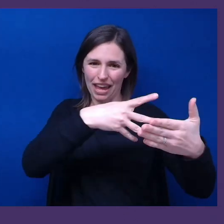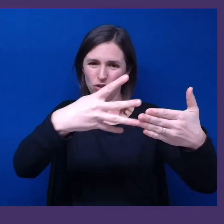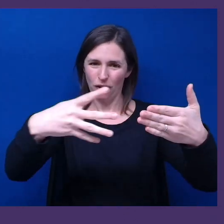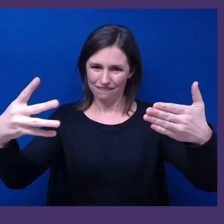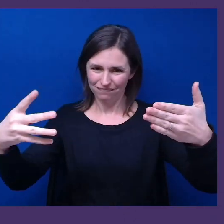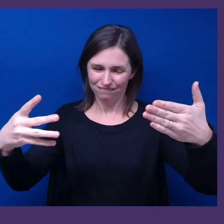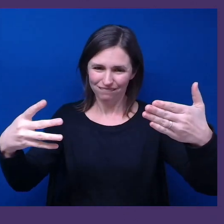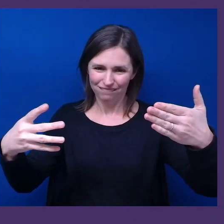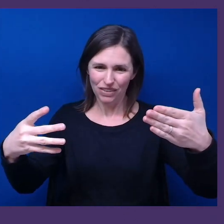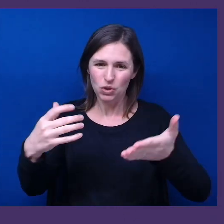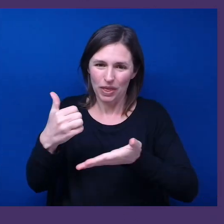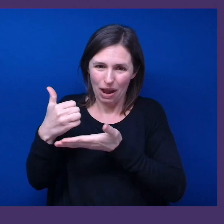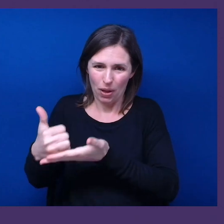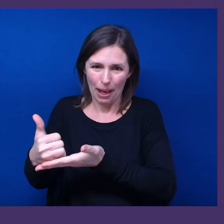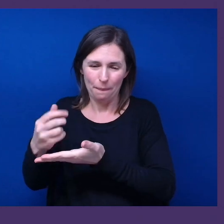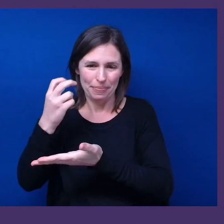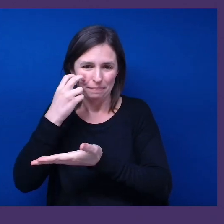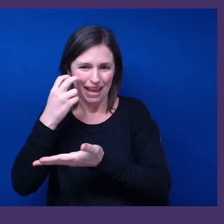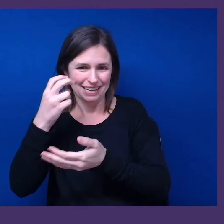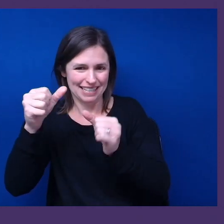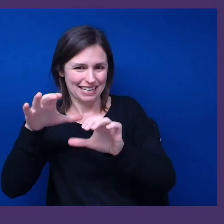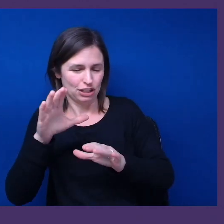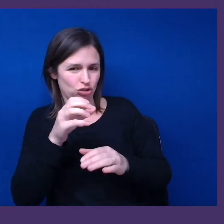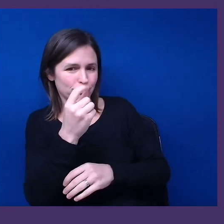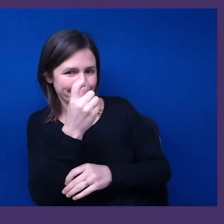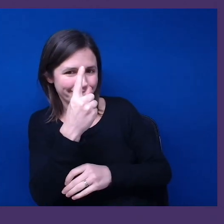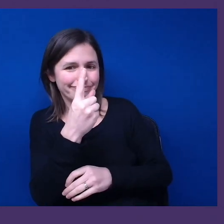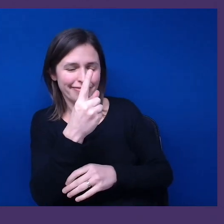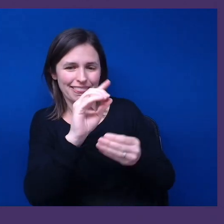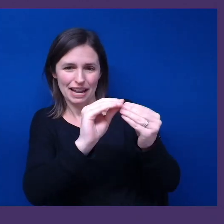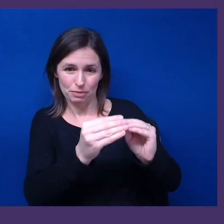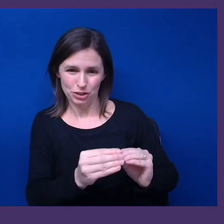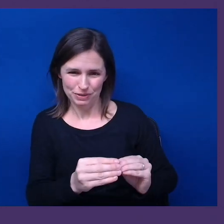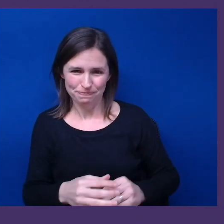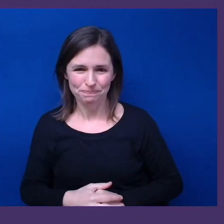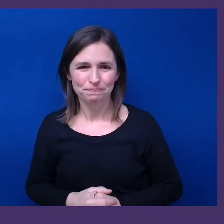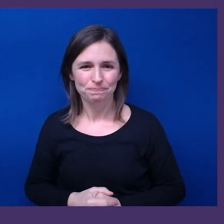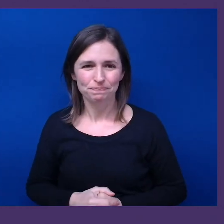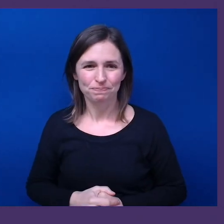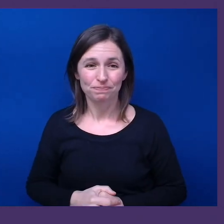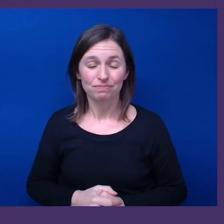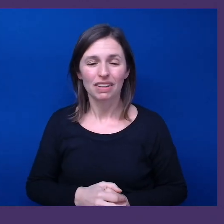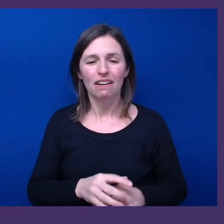For many neurodivergent workers, unclear instructions can be overwhelming.